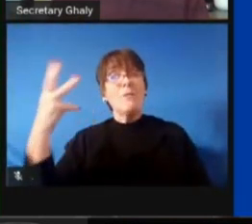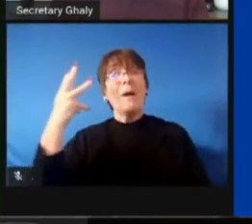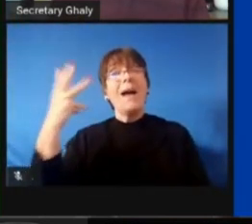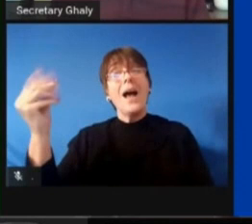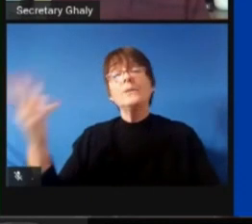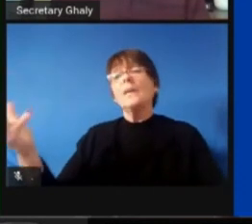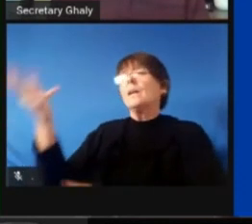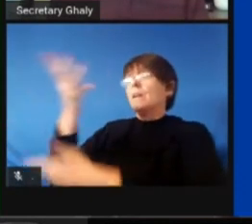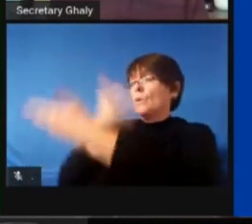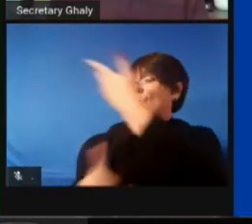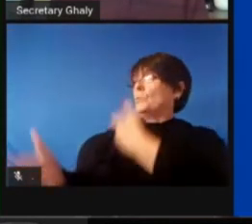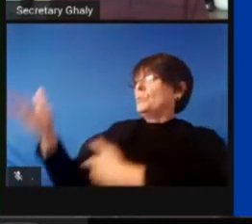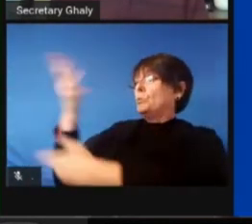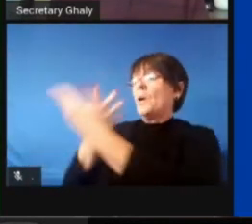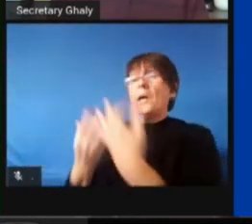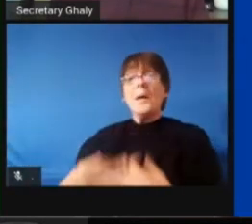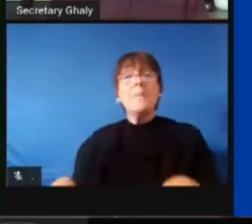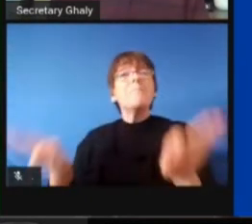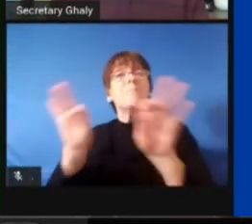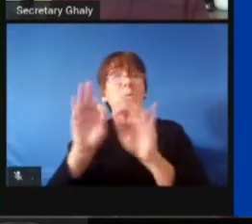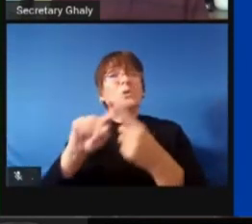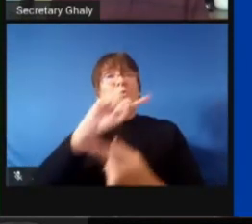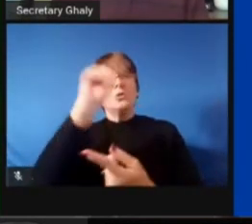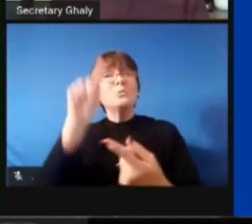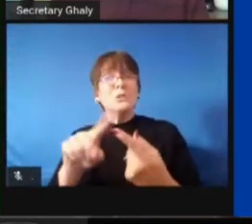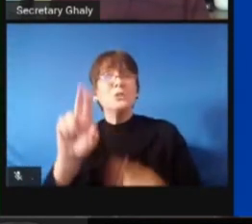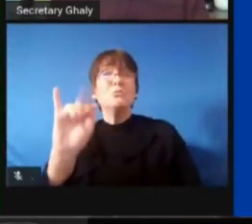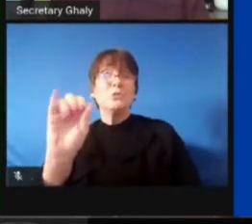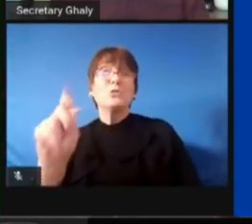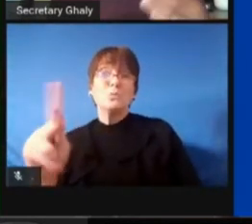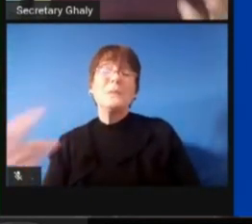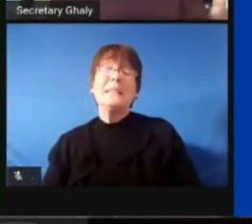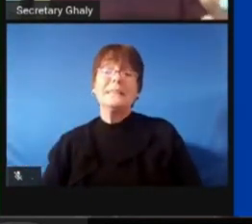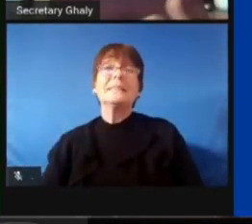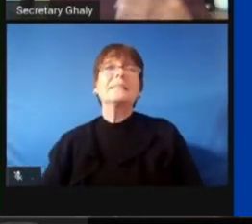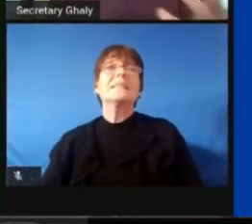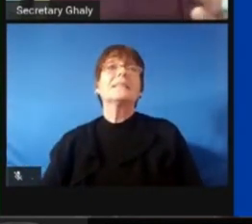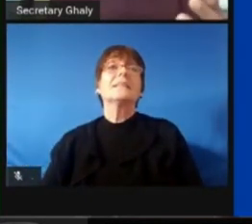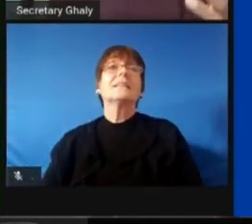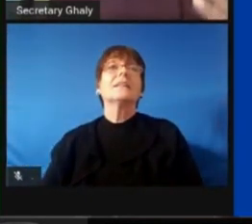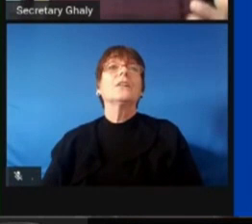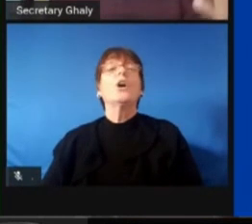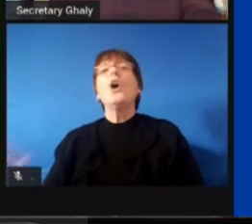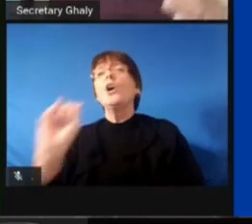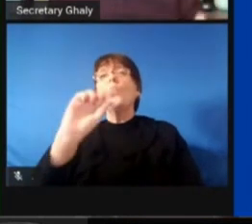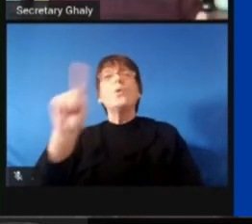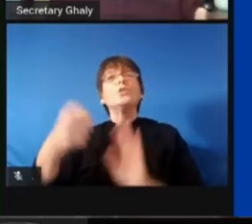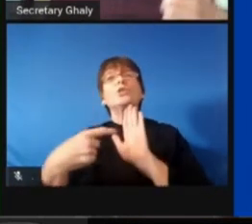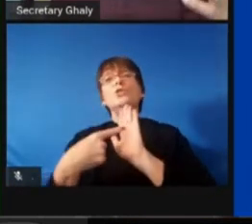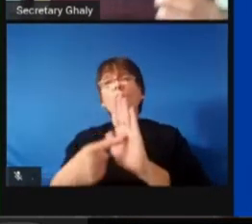INDOORS TO HAVE THE WINDOWS OPEN AND THE DOORS OPEN TO MAKE SURE THAT AS MUCH FRESH AIR FROM OUTSIDE IS CIRCULATING INSIDE.